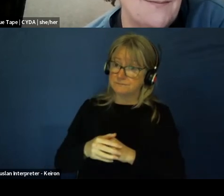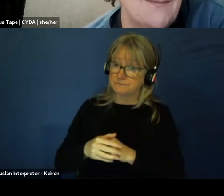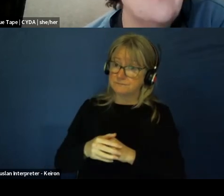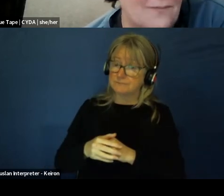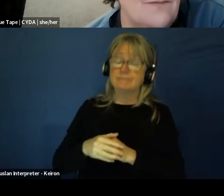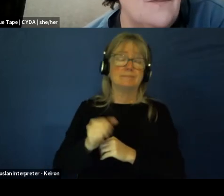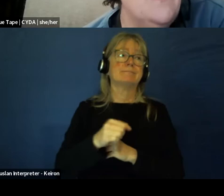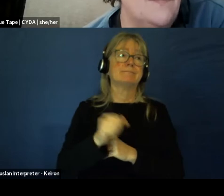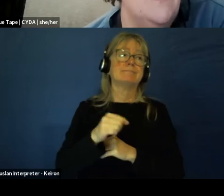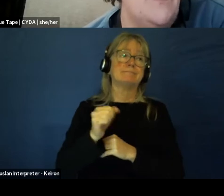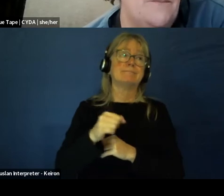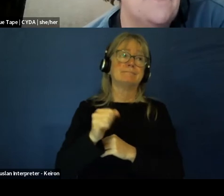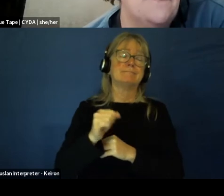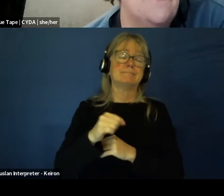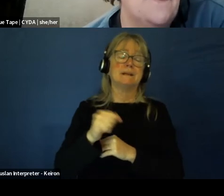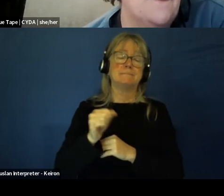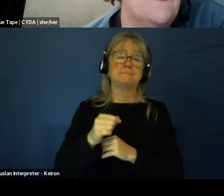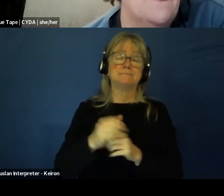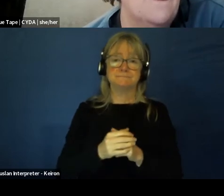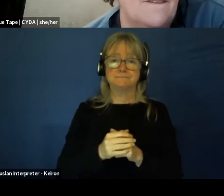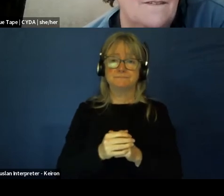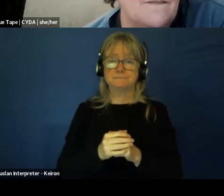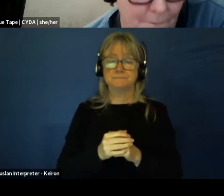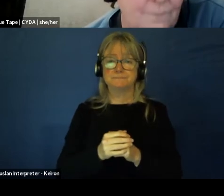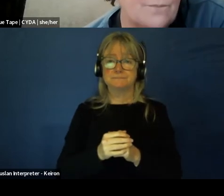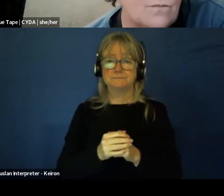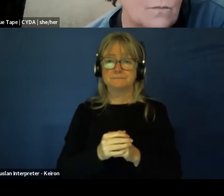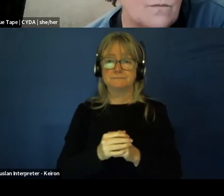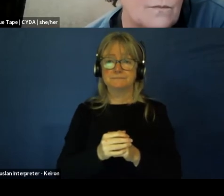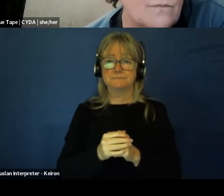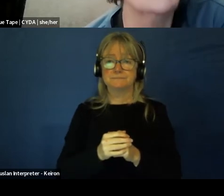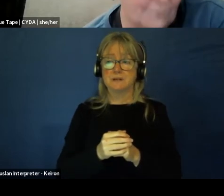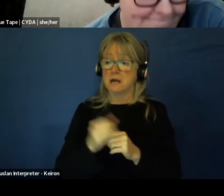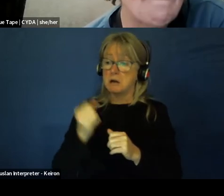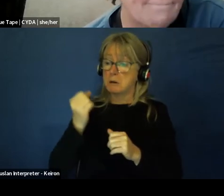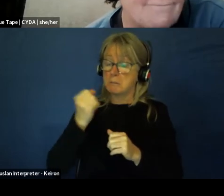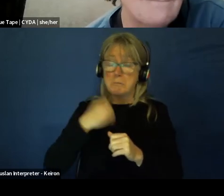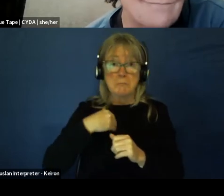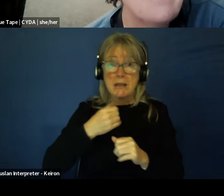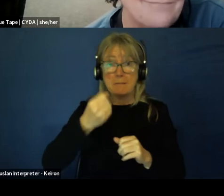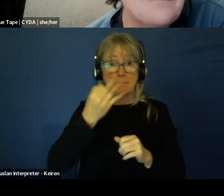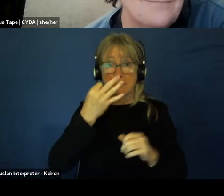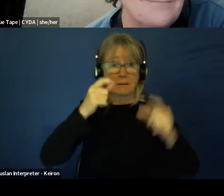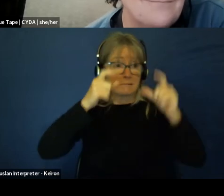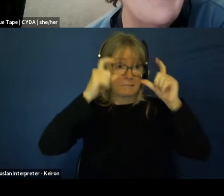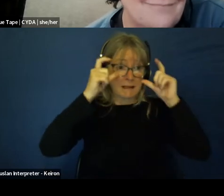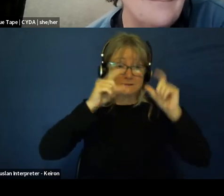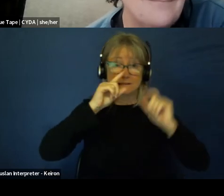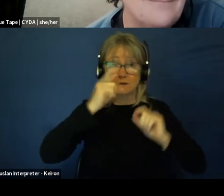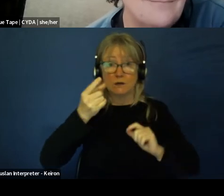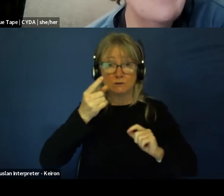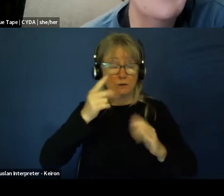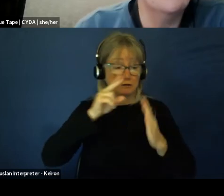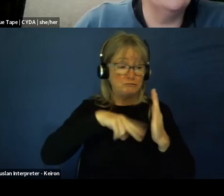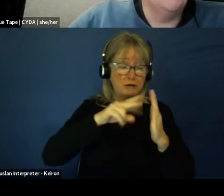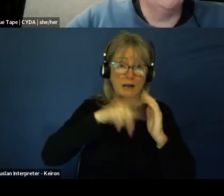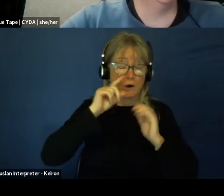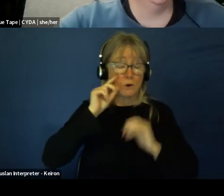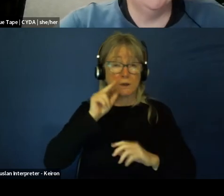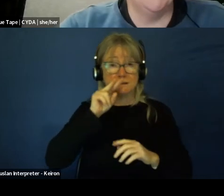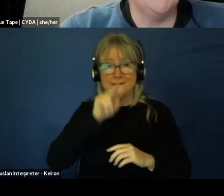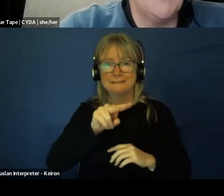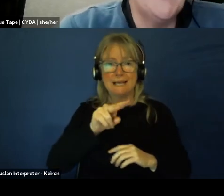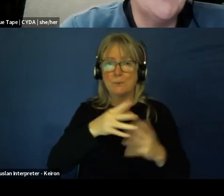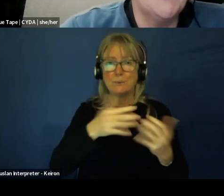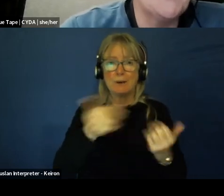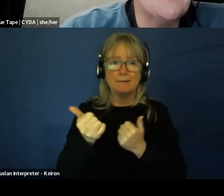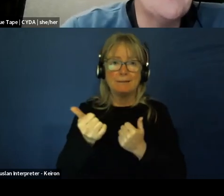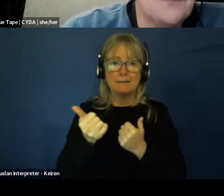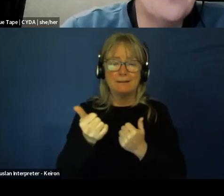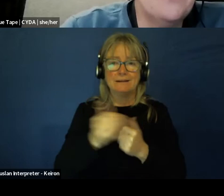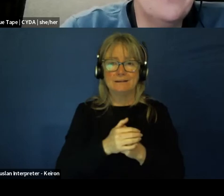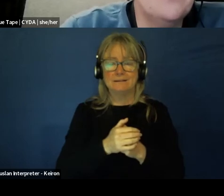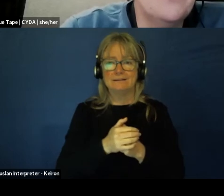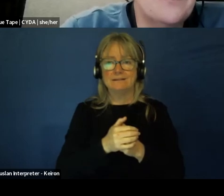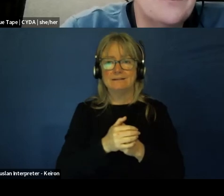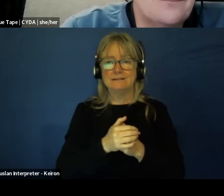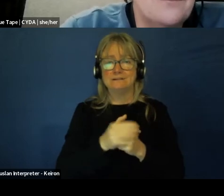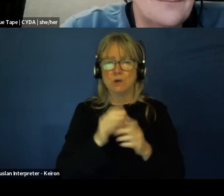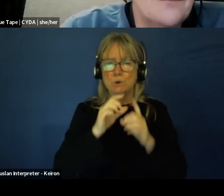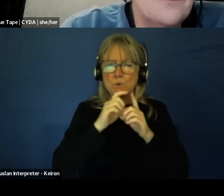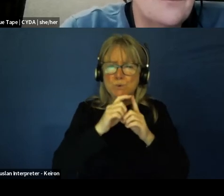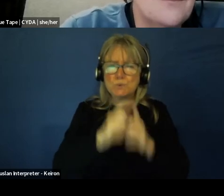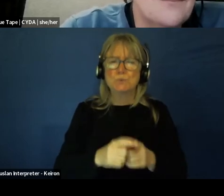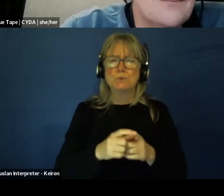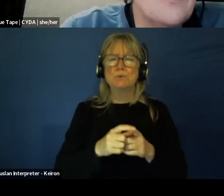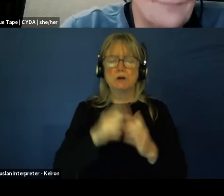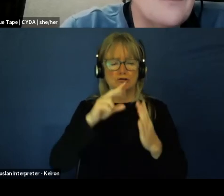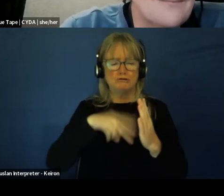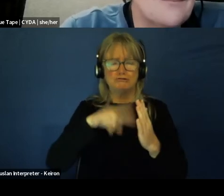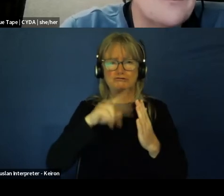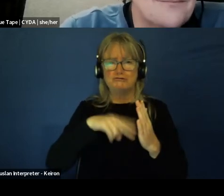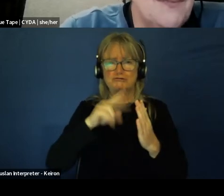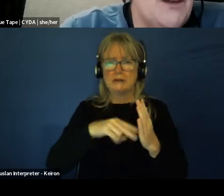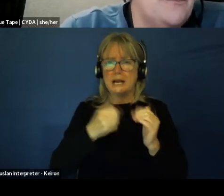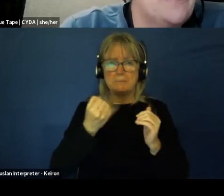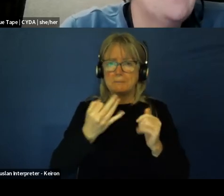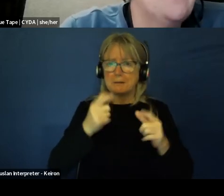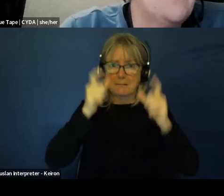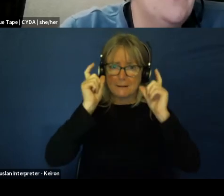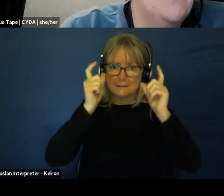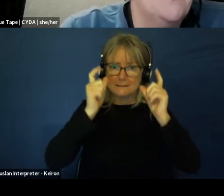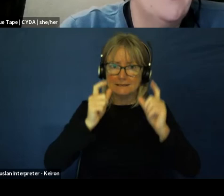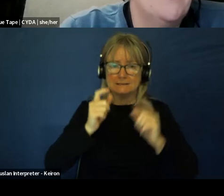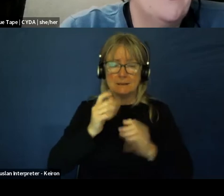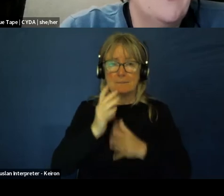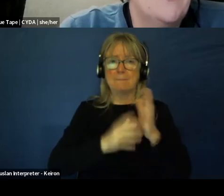Yeah. Yes, that that was the guy so I had my glasses, I couldn't have made with them I couldn't say my glasses say it fam that may really hard to make me that reading glasses so.